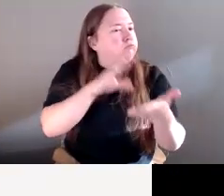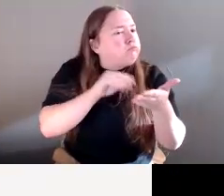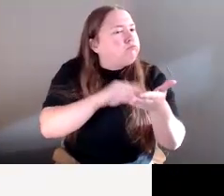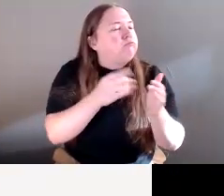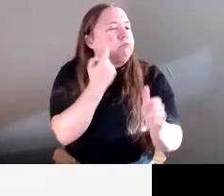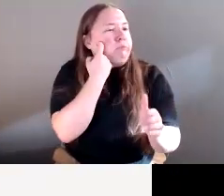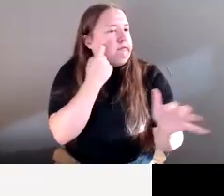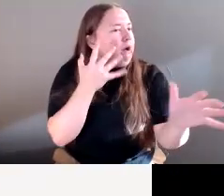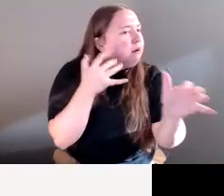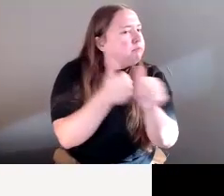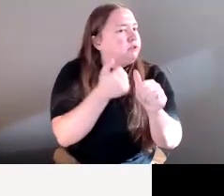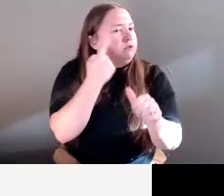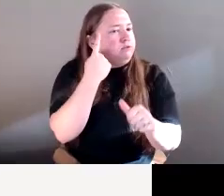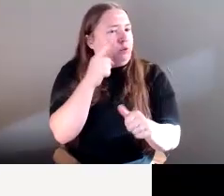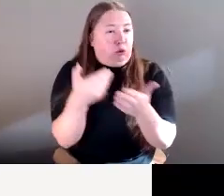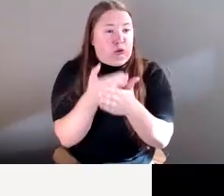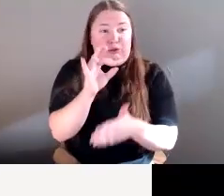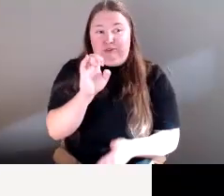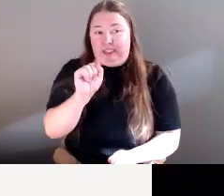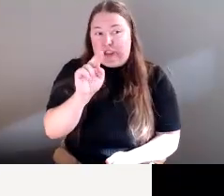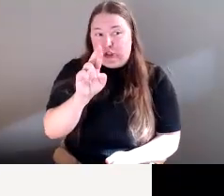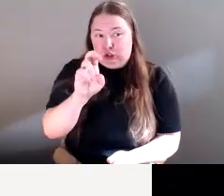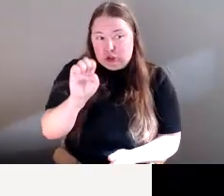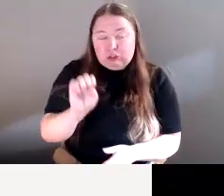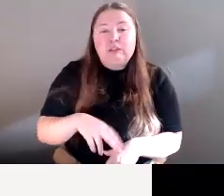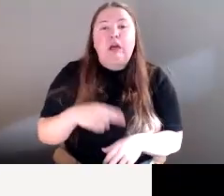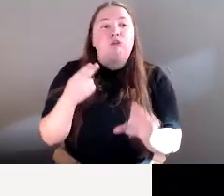that are available to join other folks that are also sort of piloting